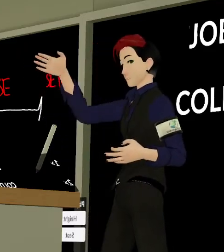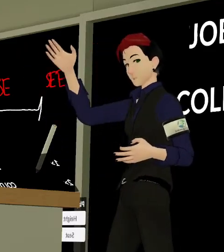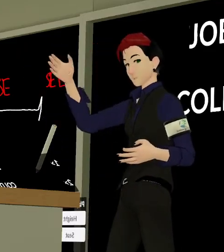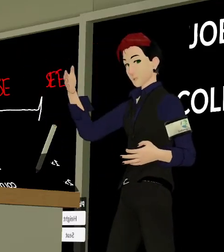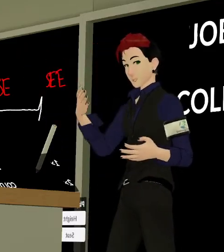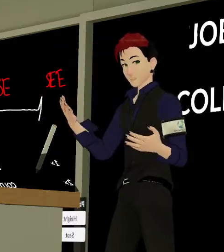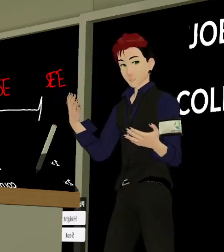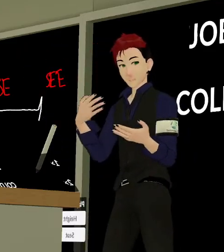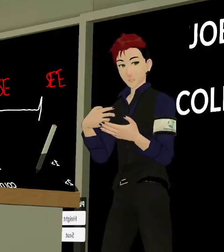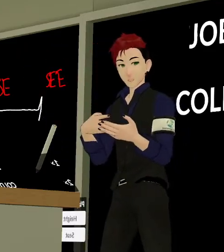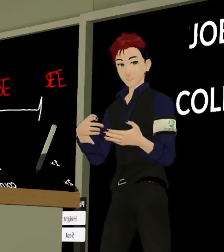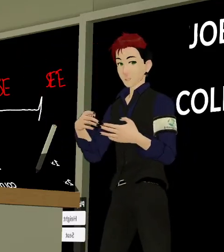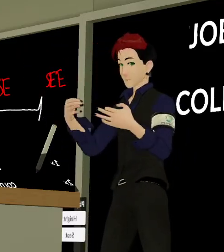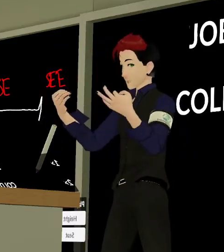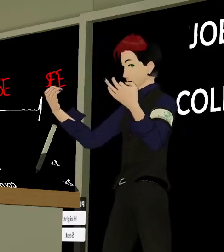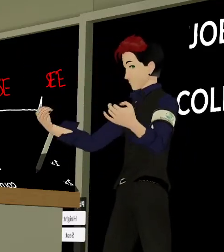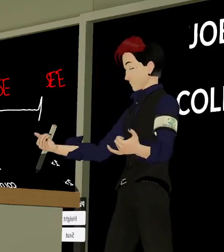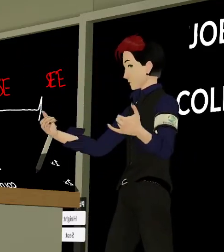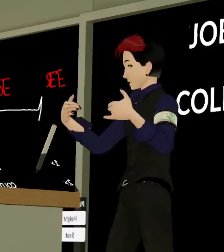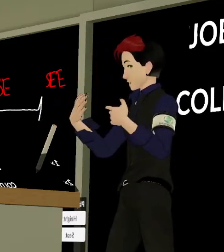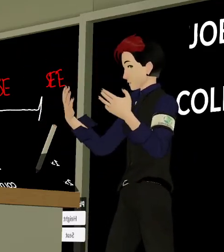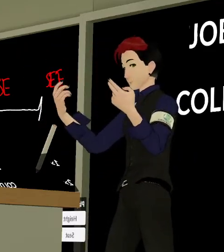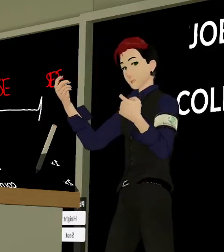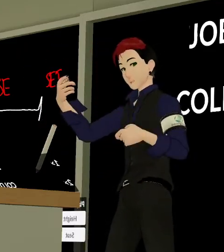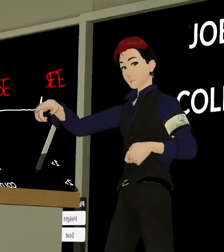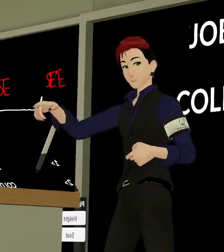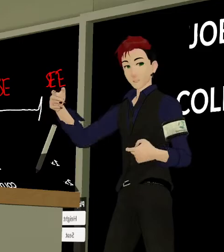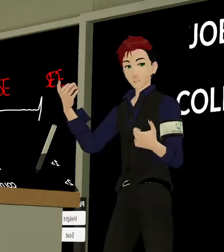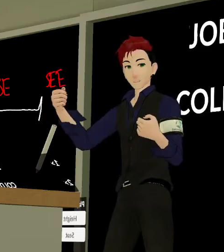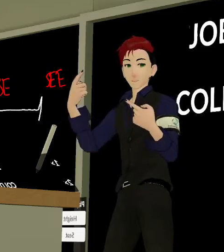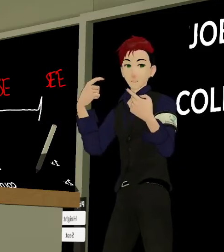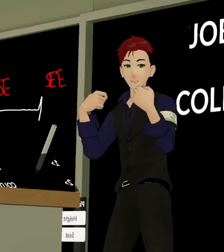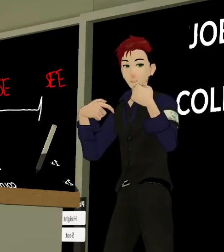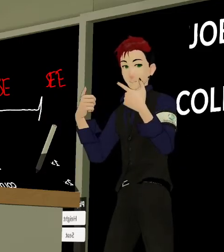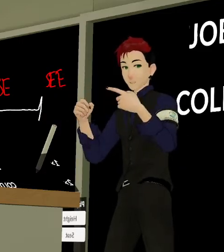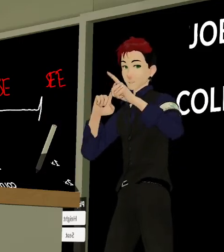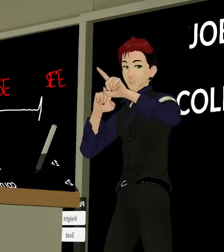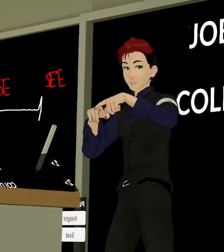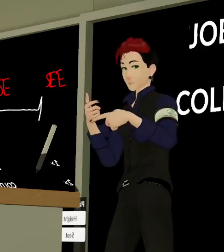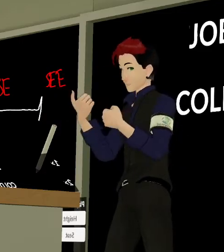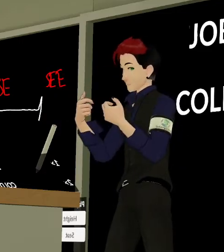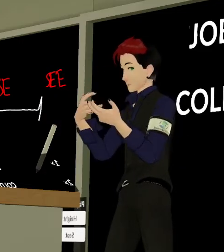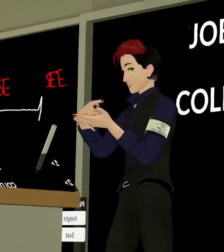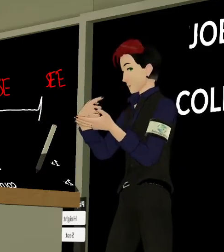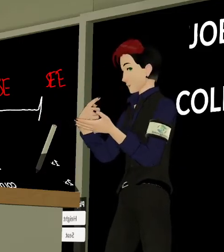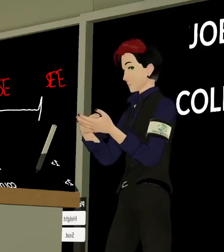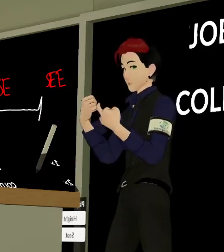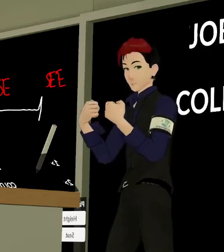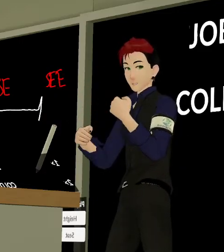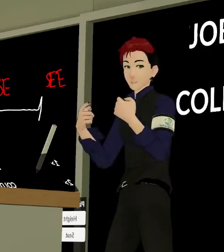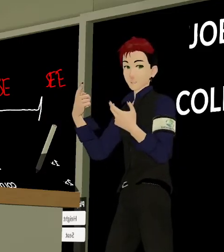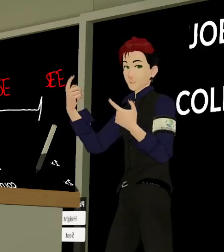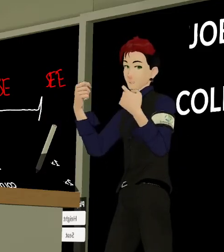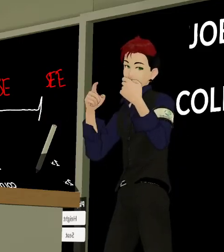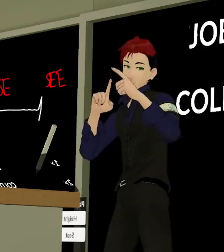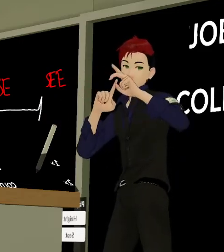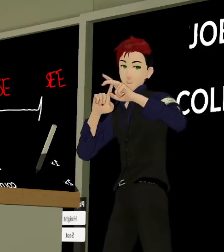soapbox things I wanted to talk about now I want to know if you guys have any questions that I can answer anything you want to talk about anything you want me